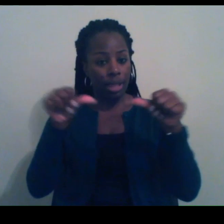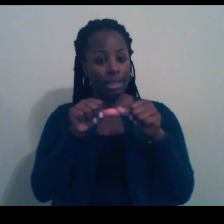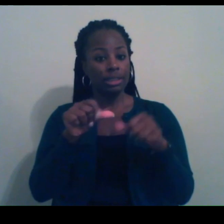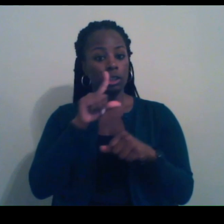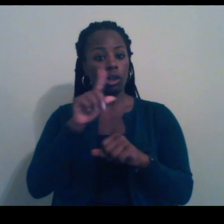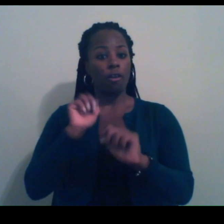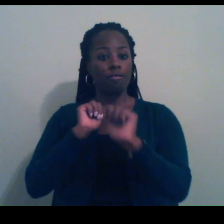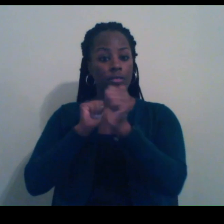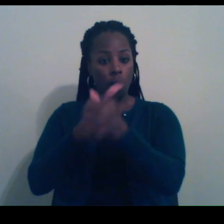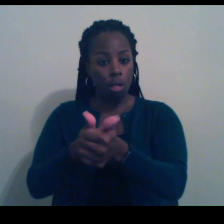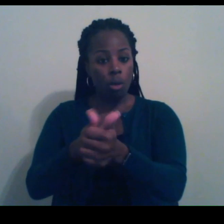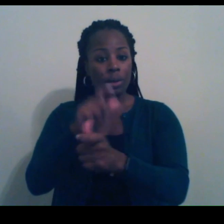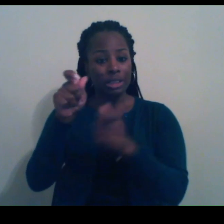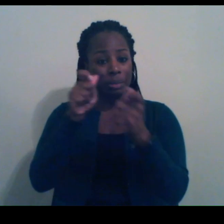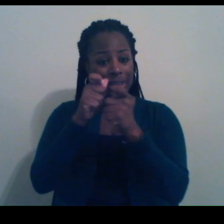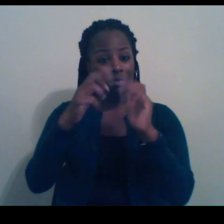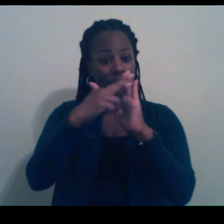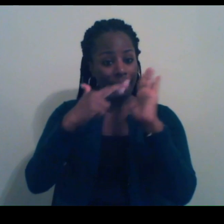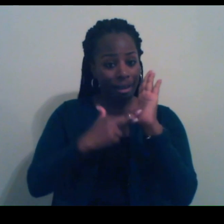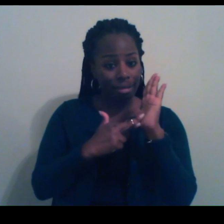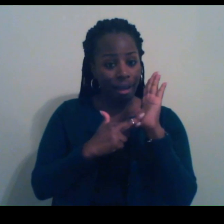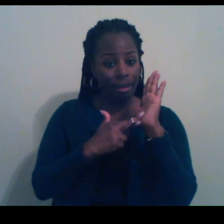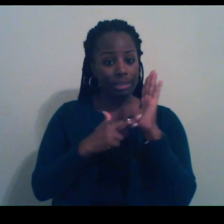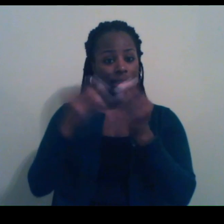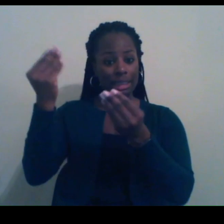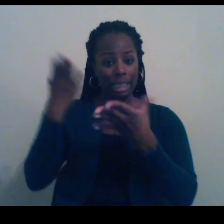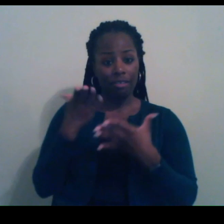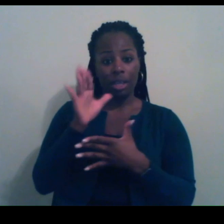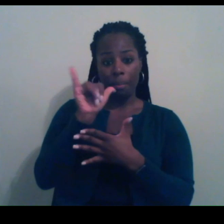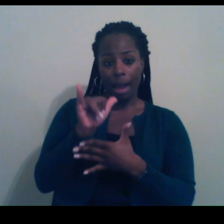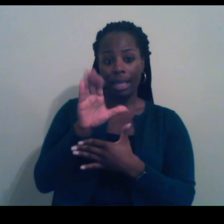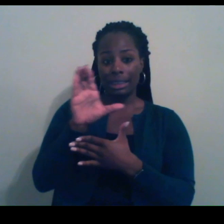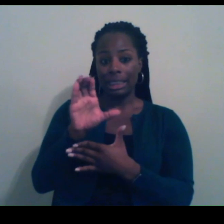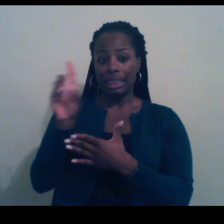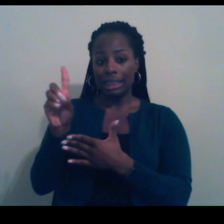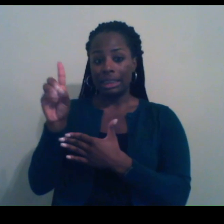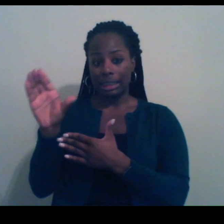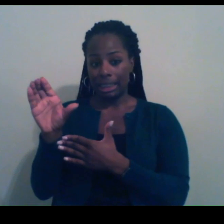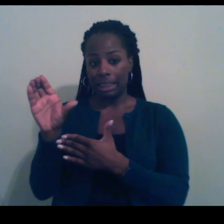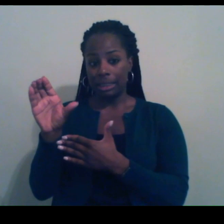agencies like the CDC and so let me stress that CMS has long-standing